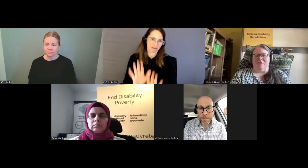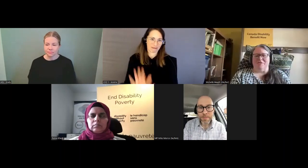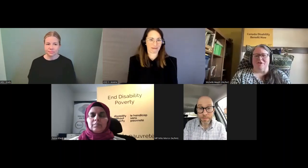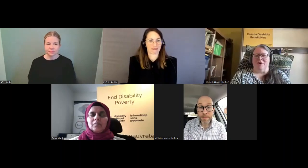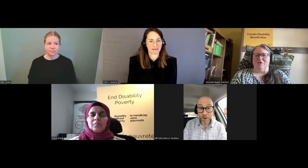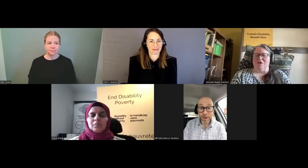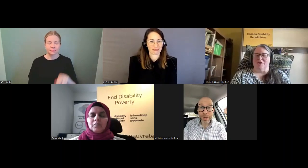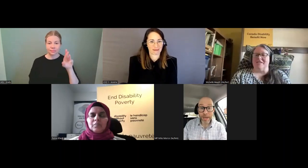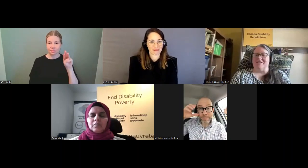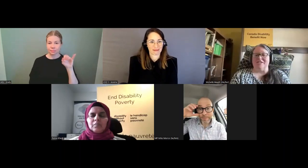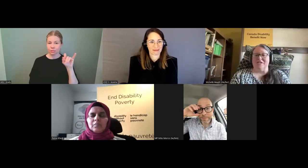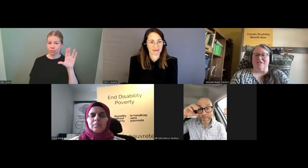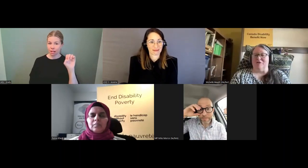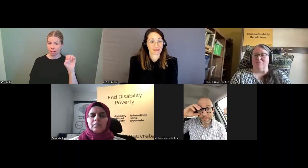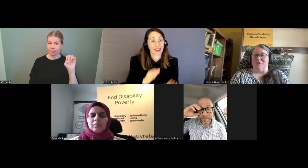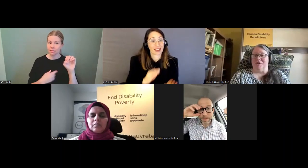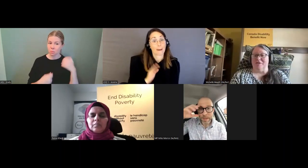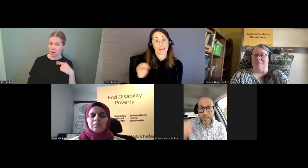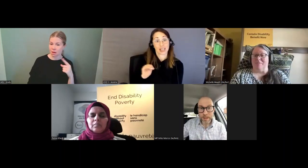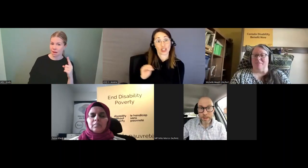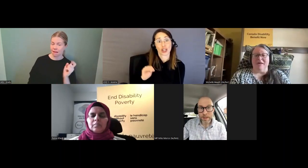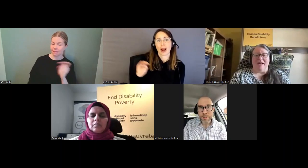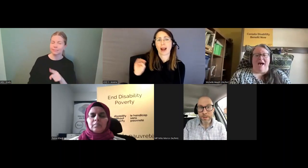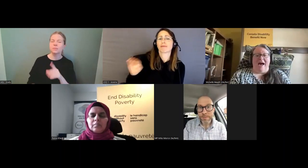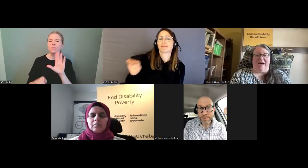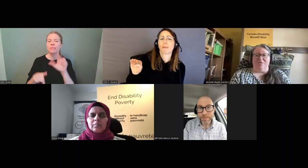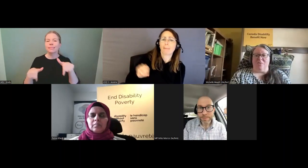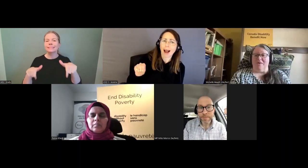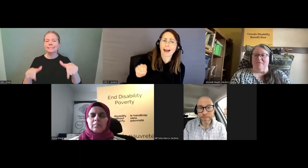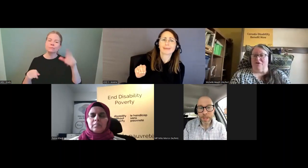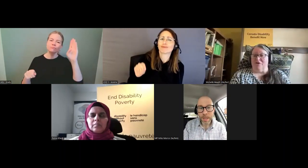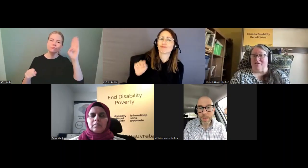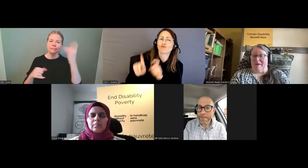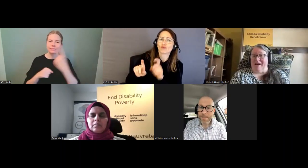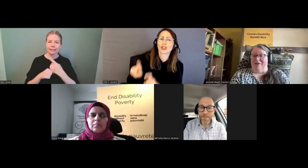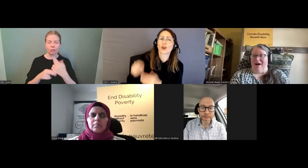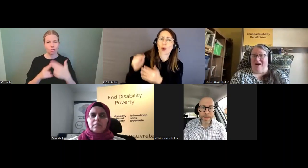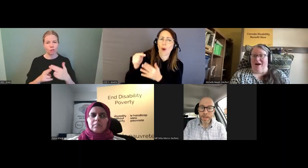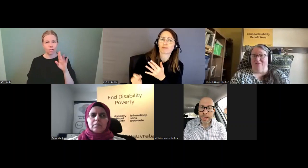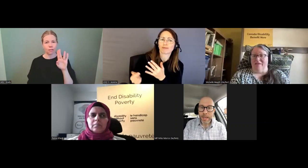SO, YOU KNOW, THIS QUESTION IS CALLED BUDGET THE BILL AND WE'VE TALKED ABOUT HOW THIS WILL